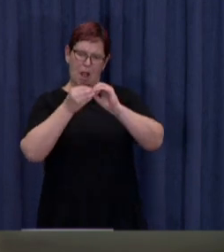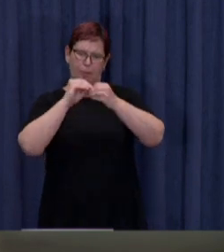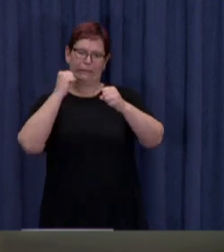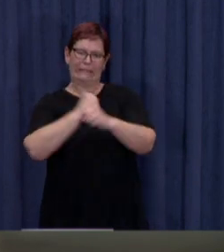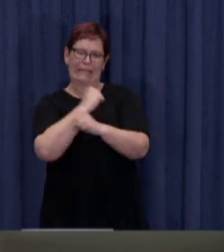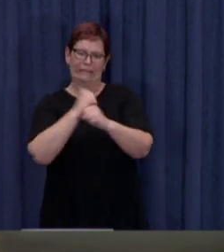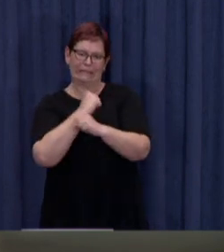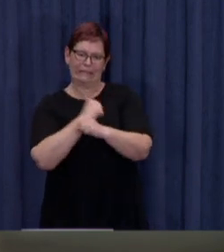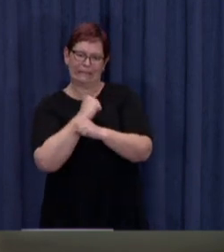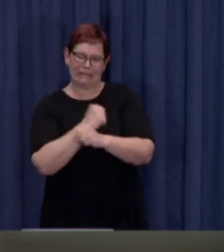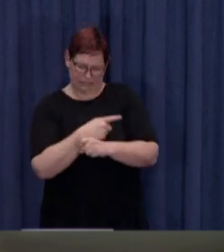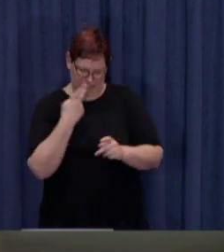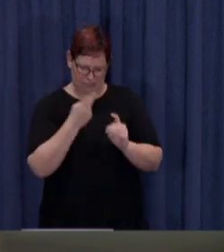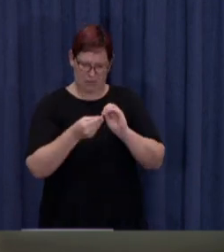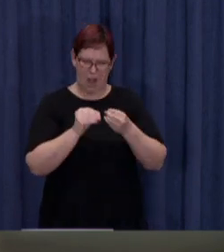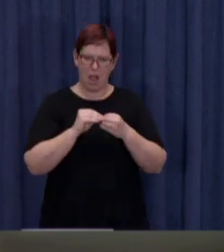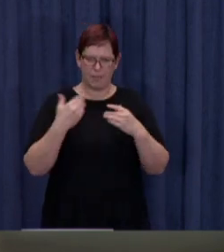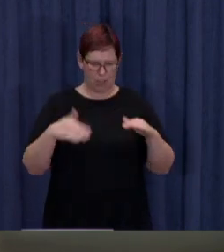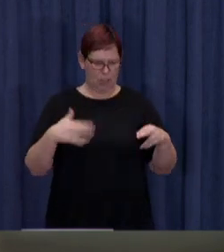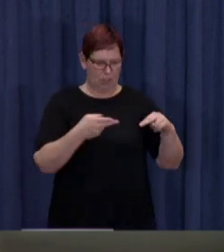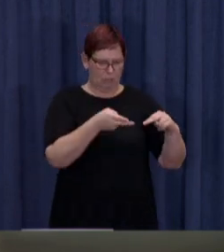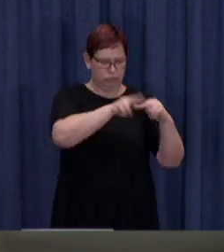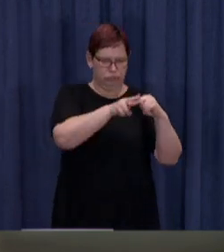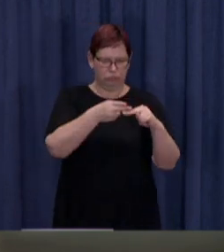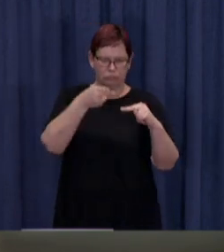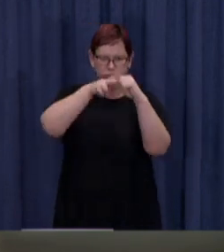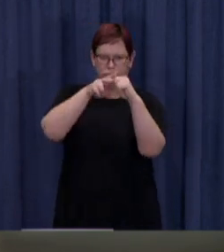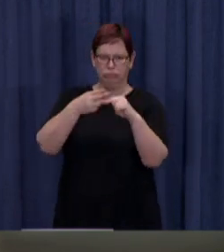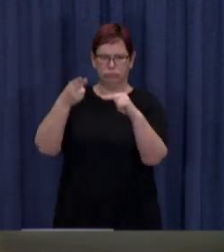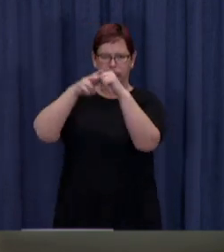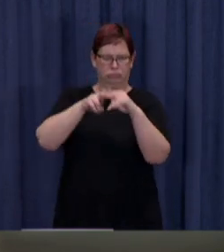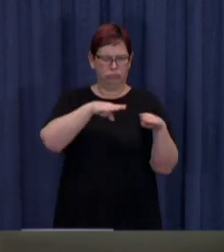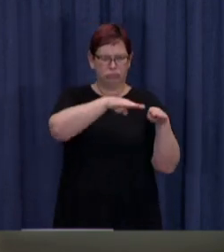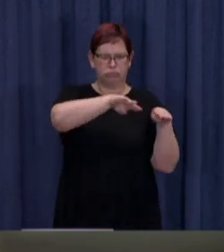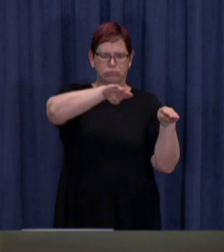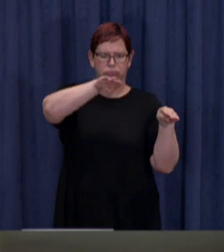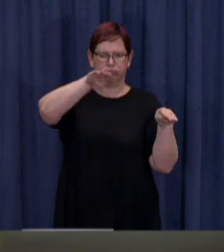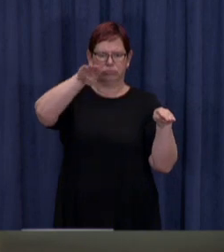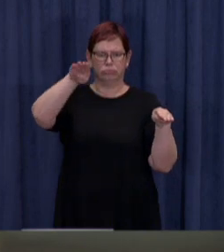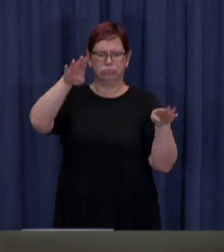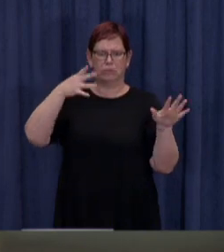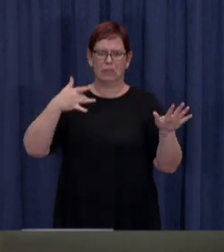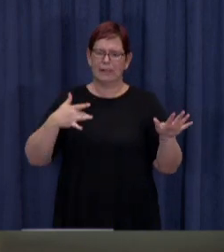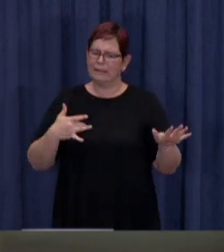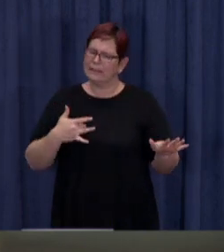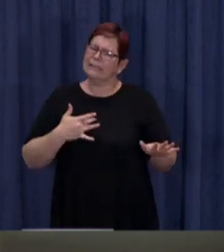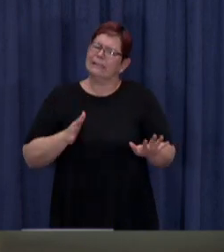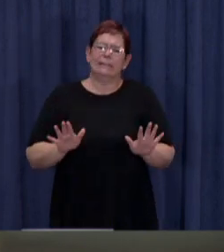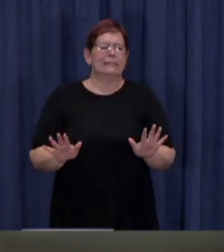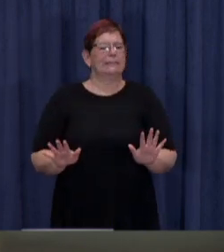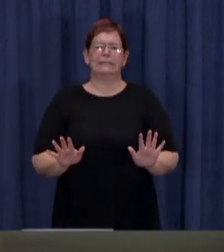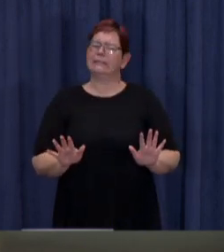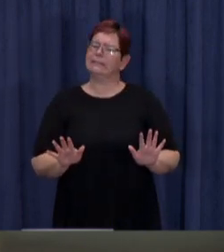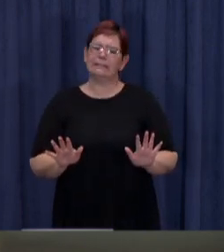those numbers changing that caused me to not only begin advocacy to the other two governments with respect to us needing to do more